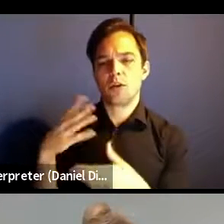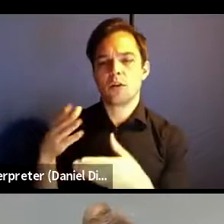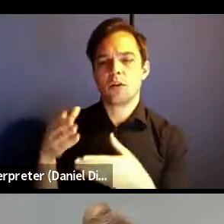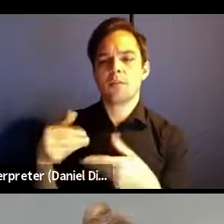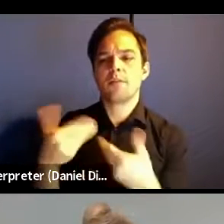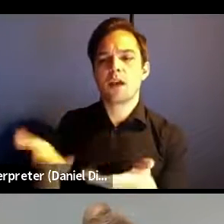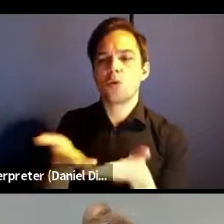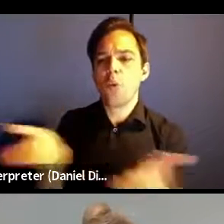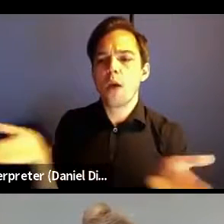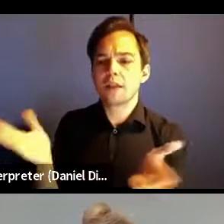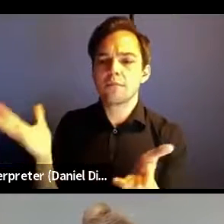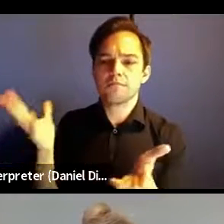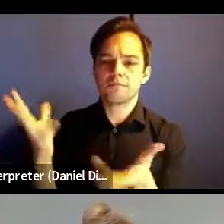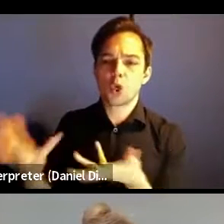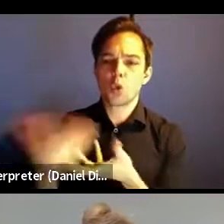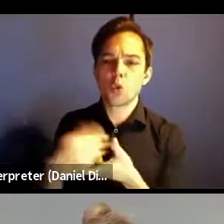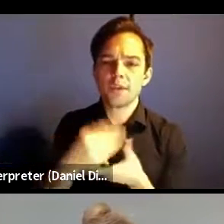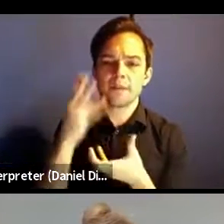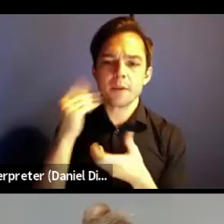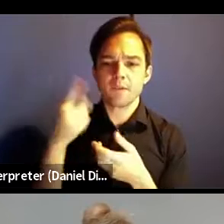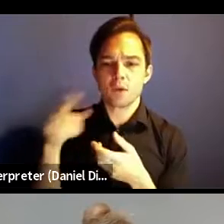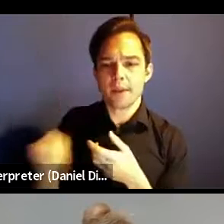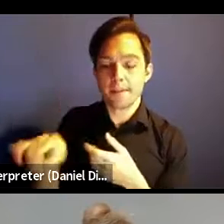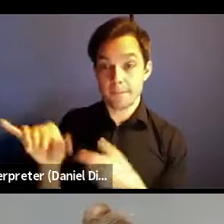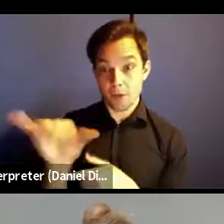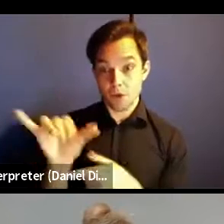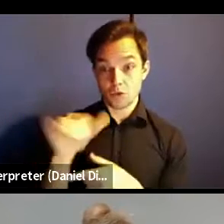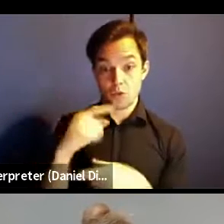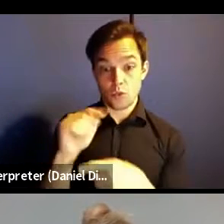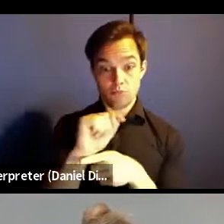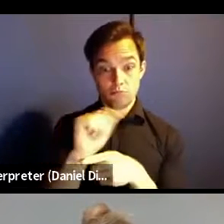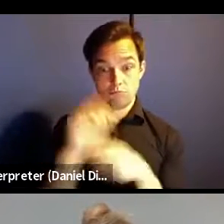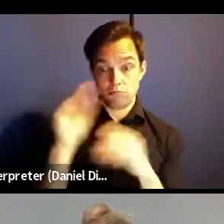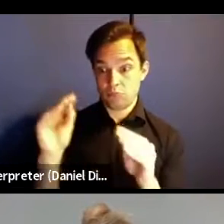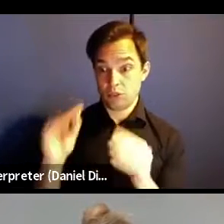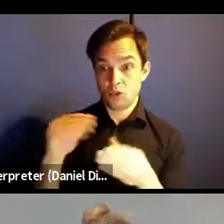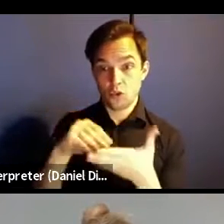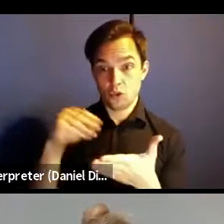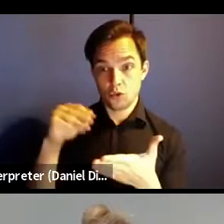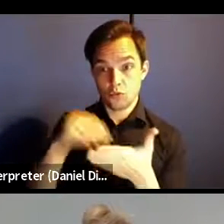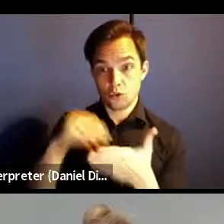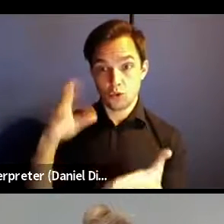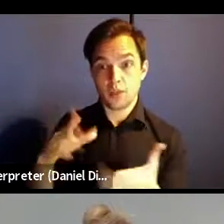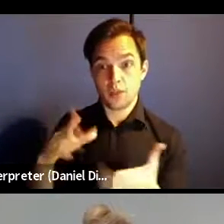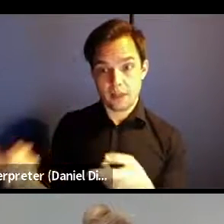But we also train. Students are coming to learn how to train, to participate in the workforce,